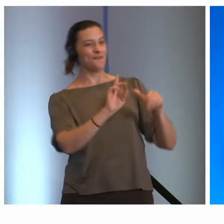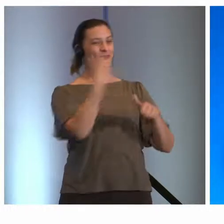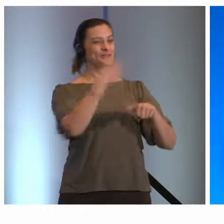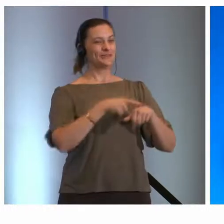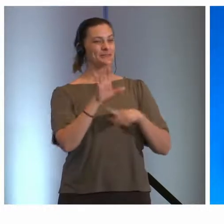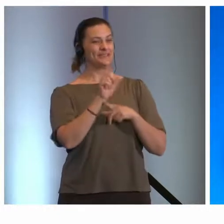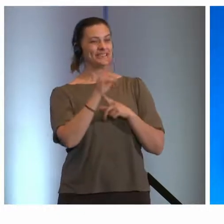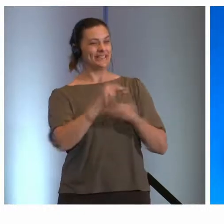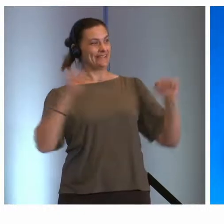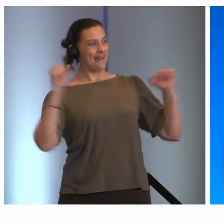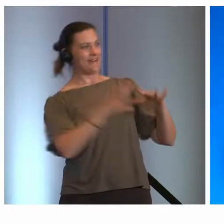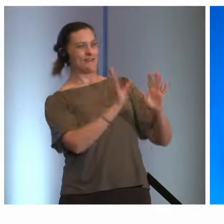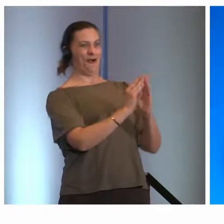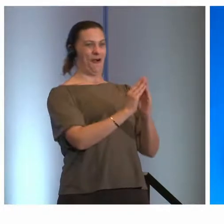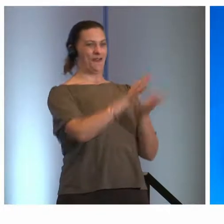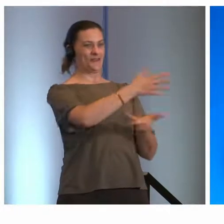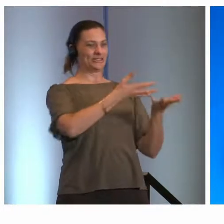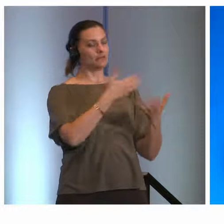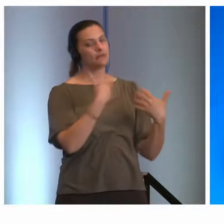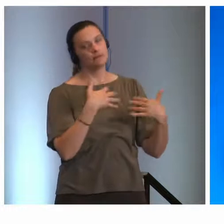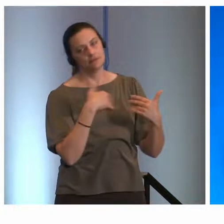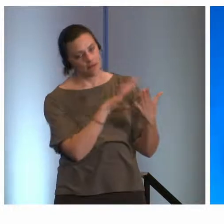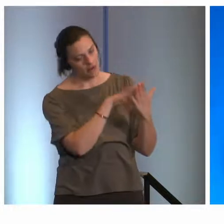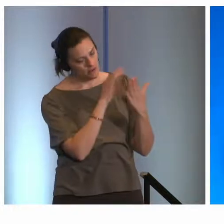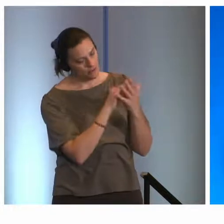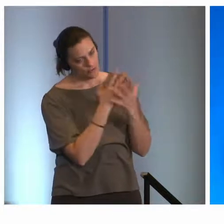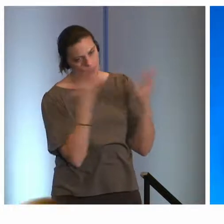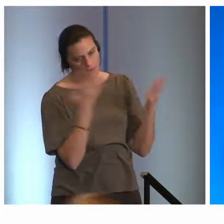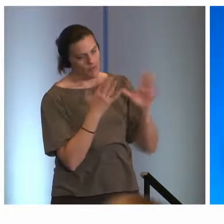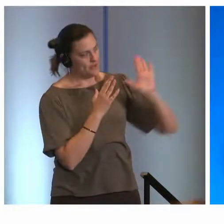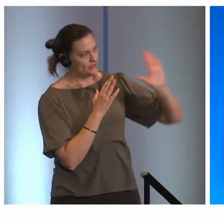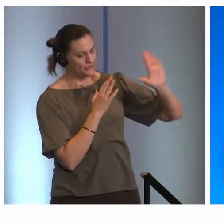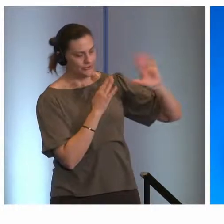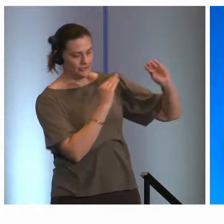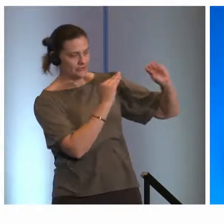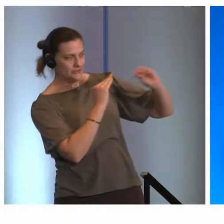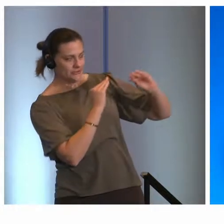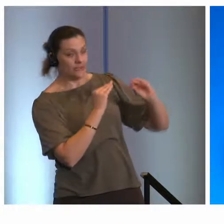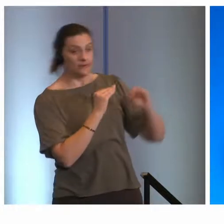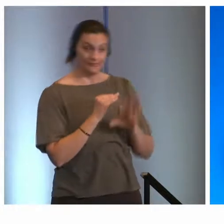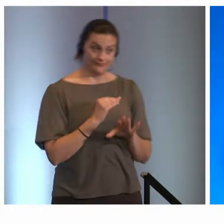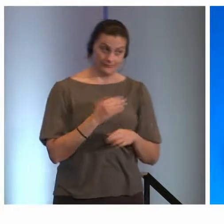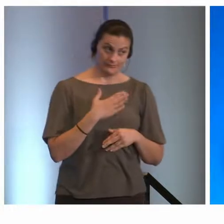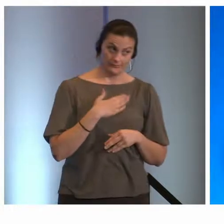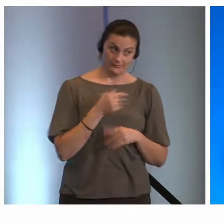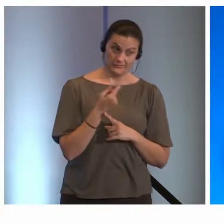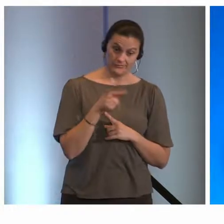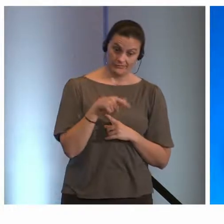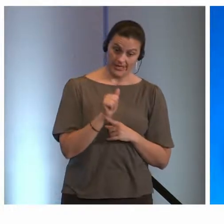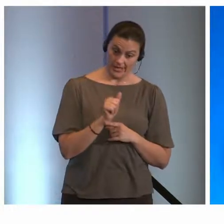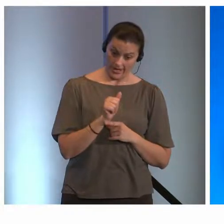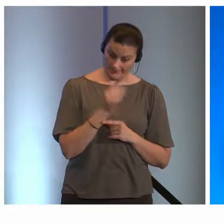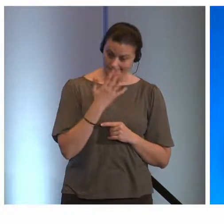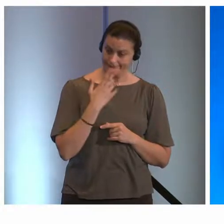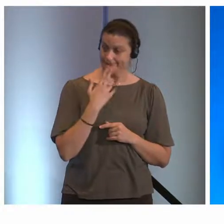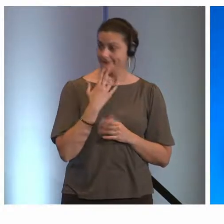first CSUN conference. I learned a lot at CSUN and from Harry, you never know that from my grade point average but